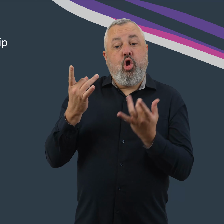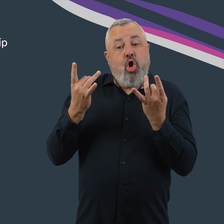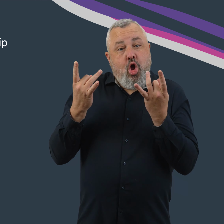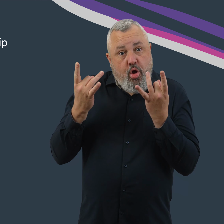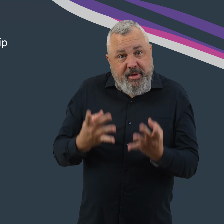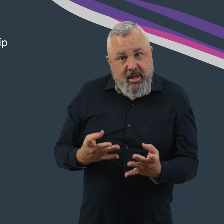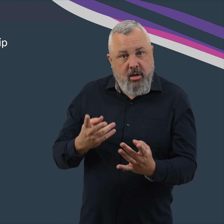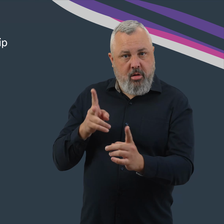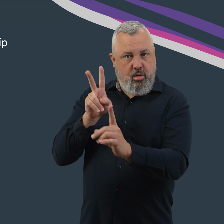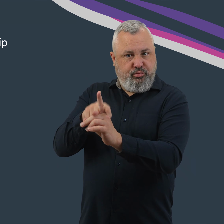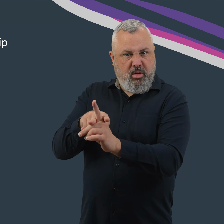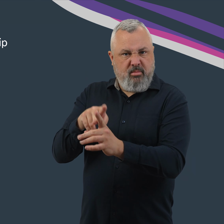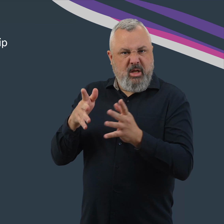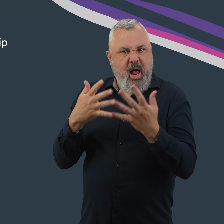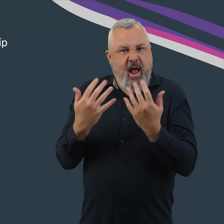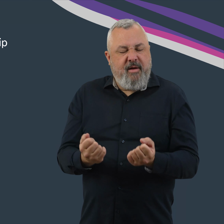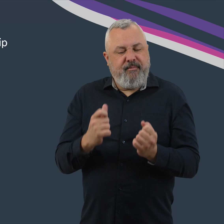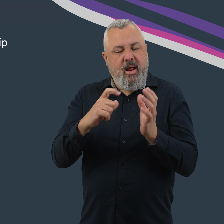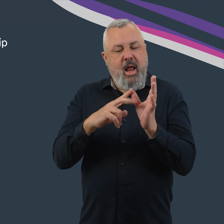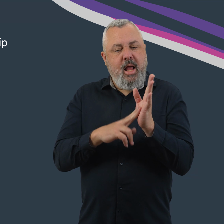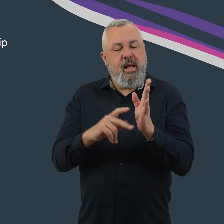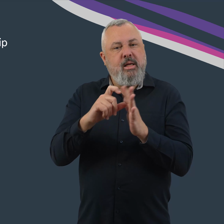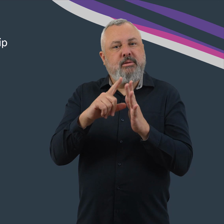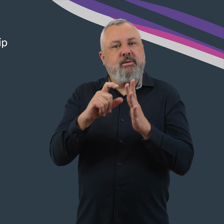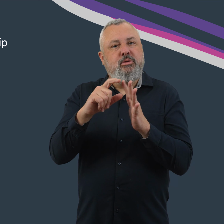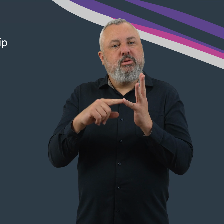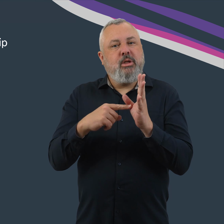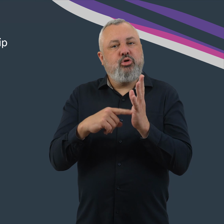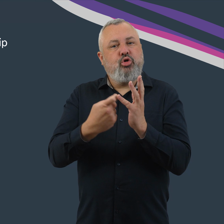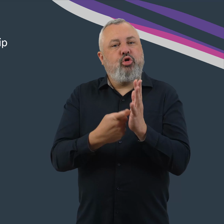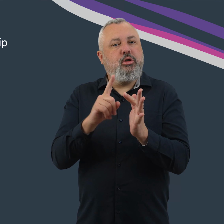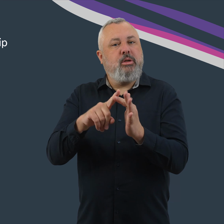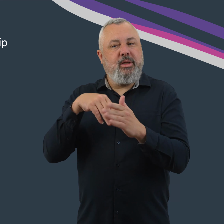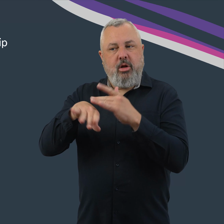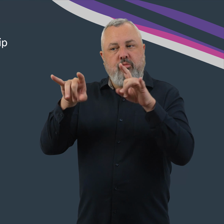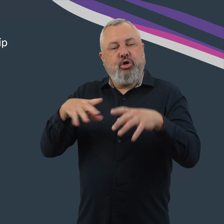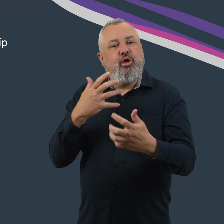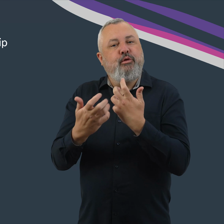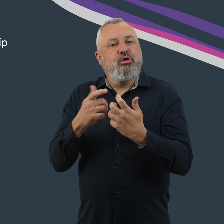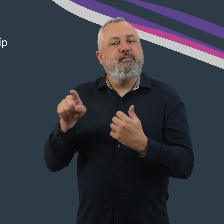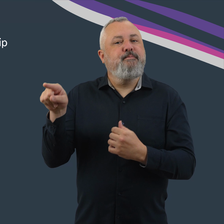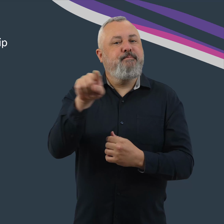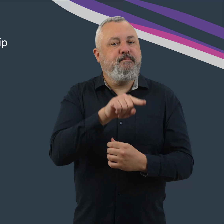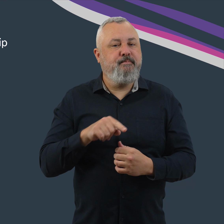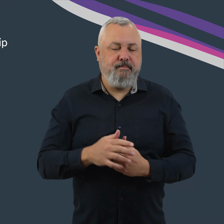already have candidature at an Australian university.